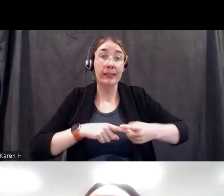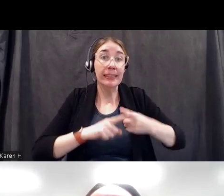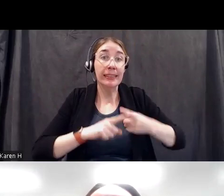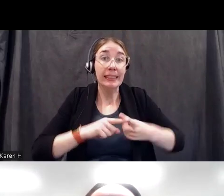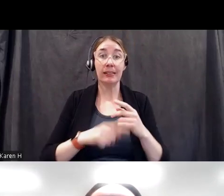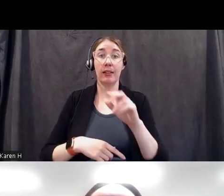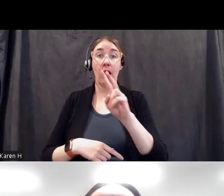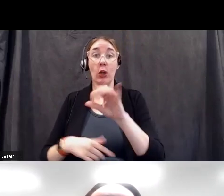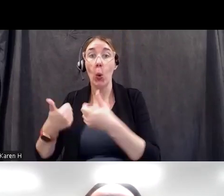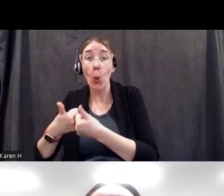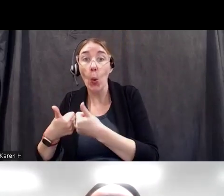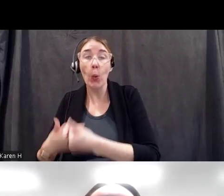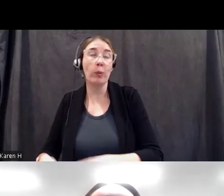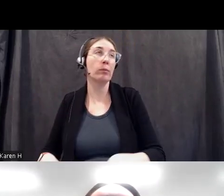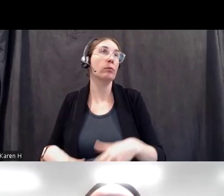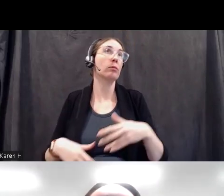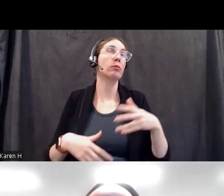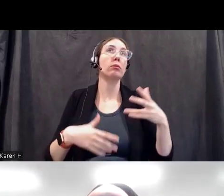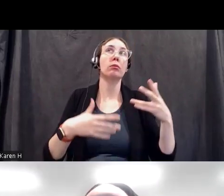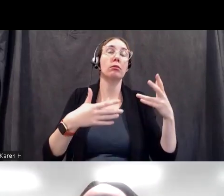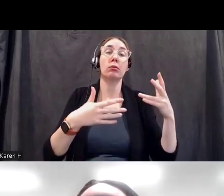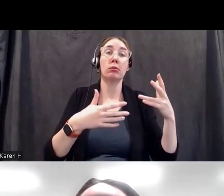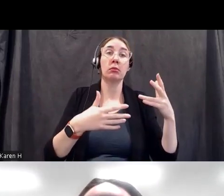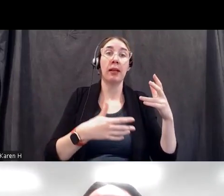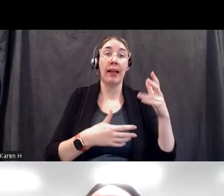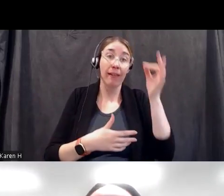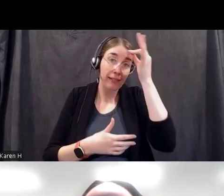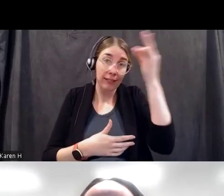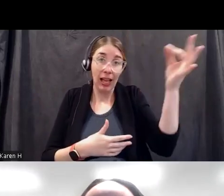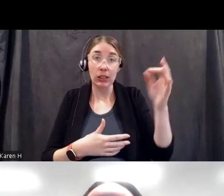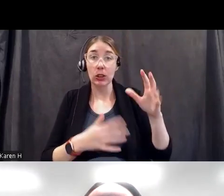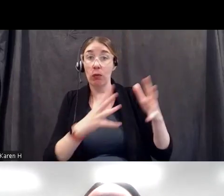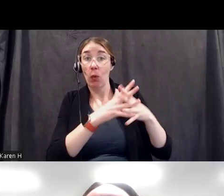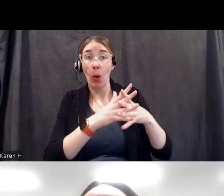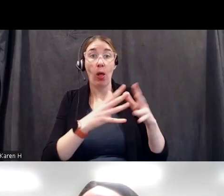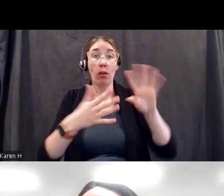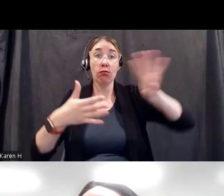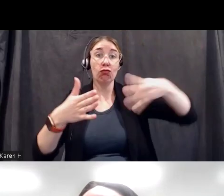some people do fantasy football. So making toys more accessible is